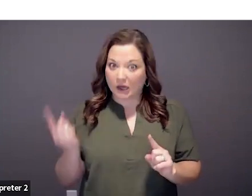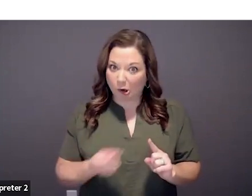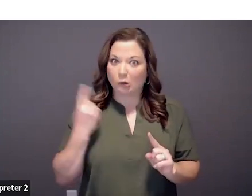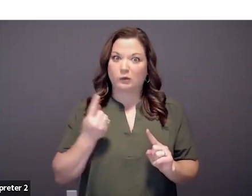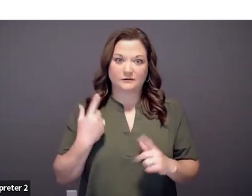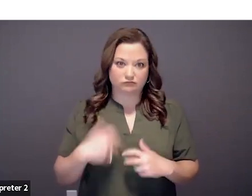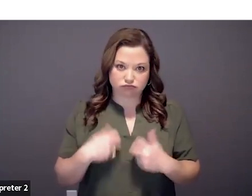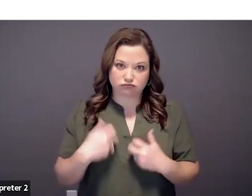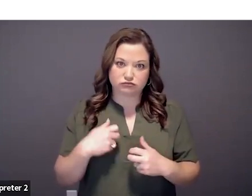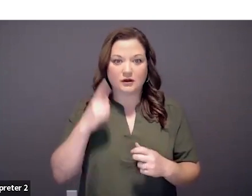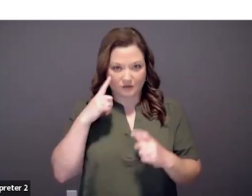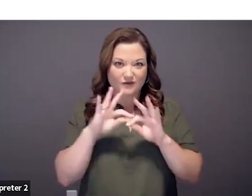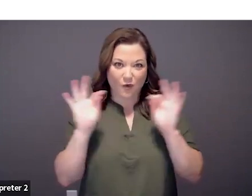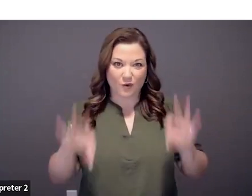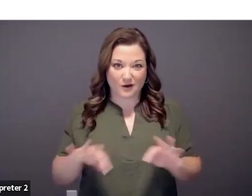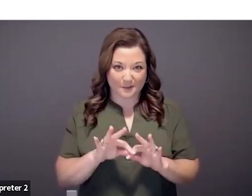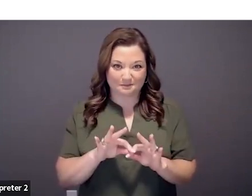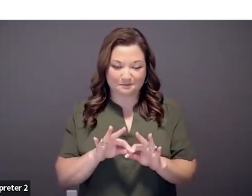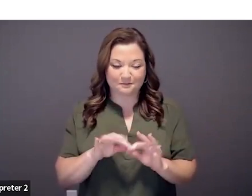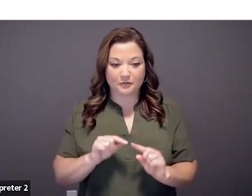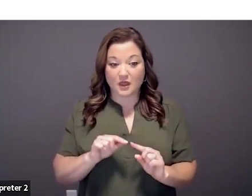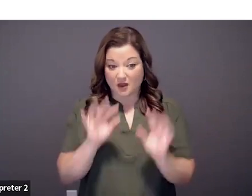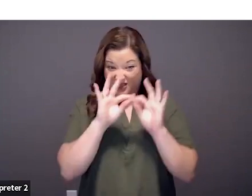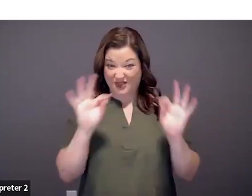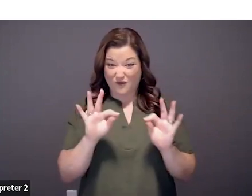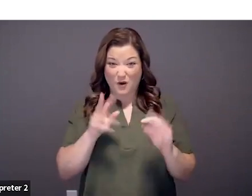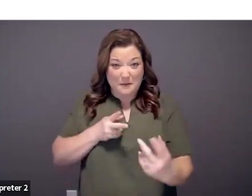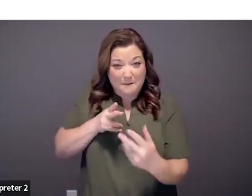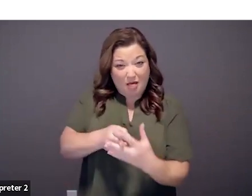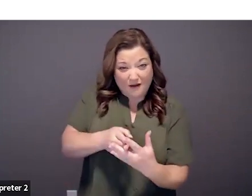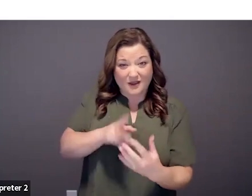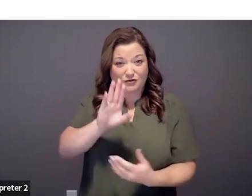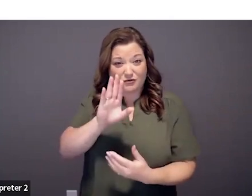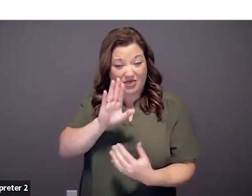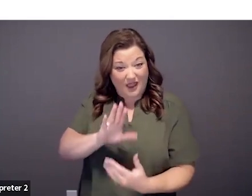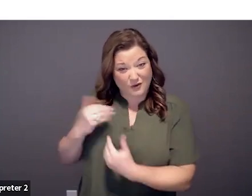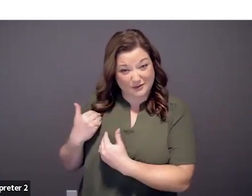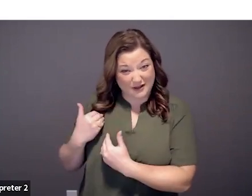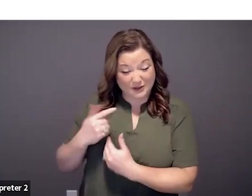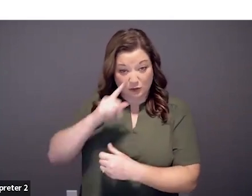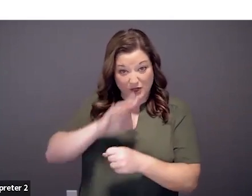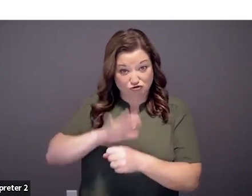and it's not the form plugin's responsibility to make sure that your website can send email.